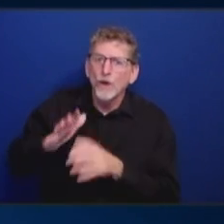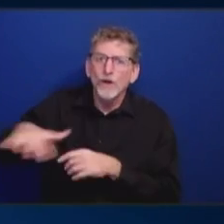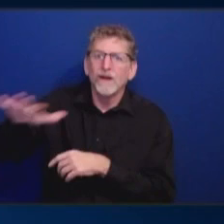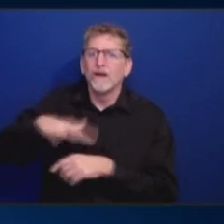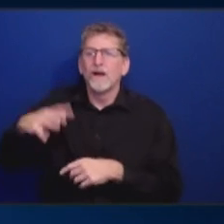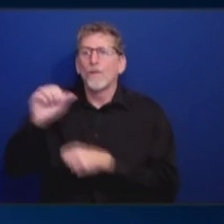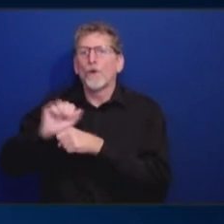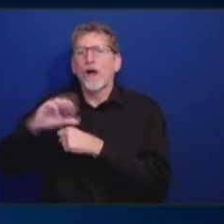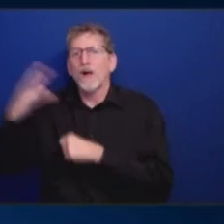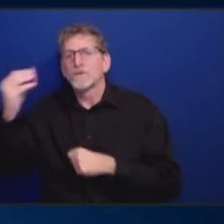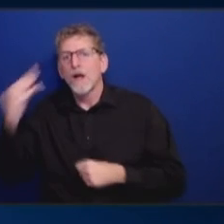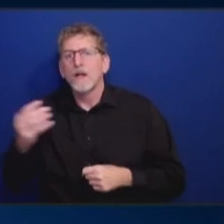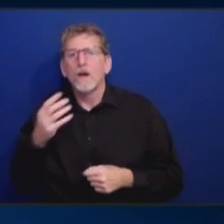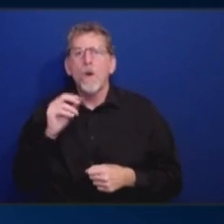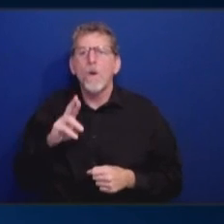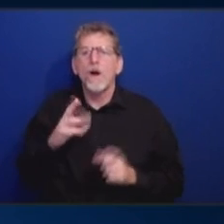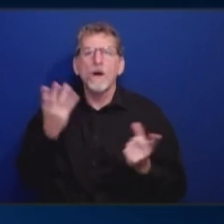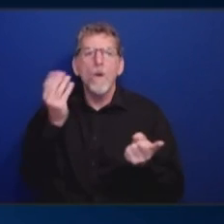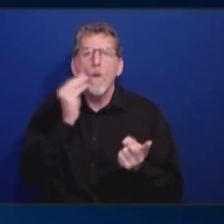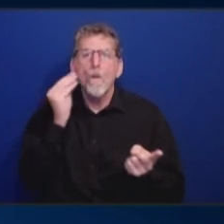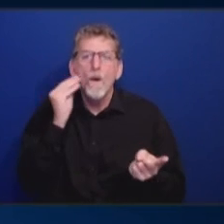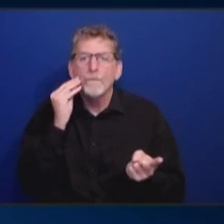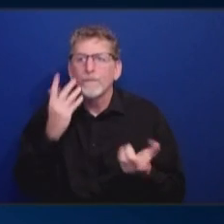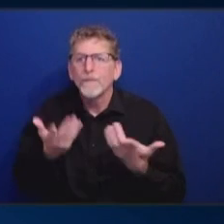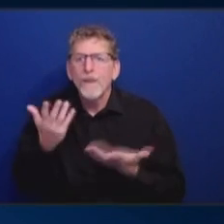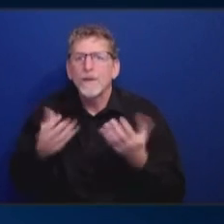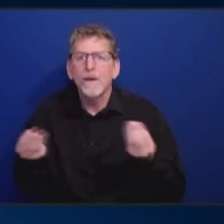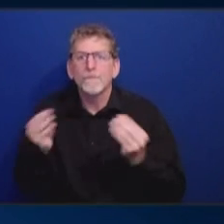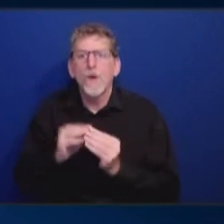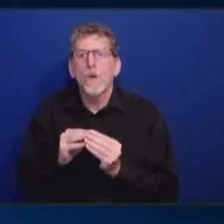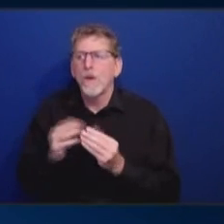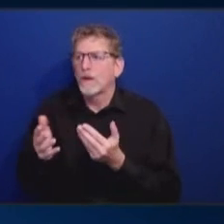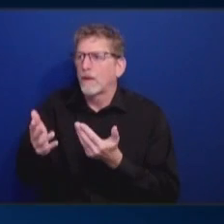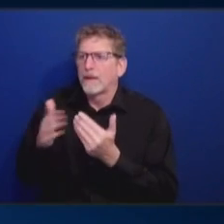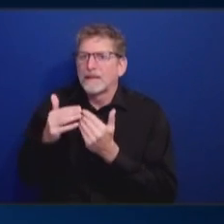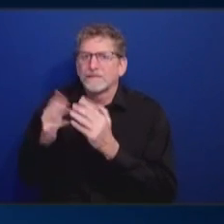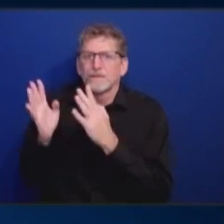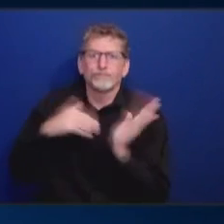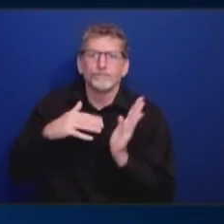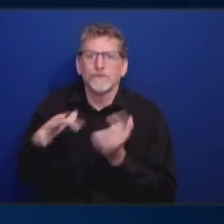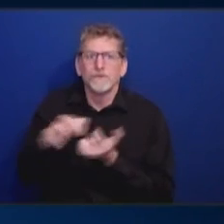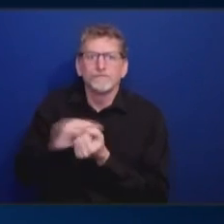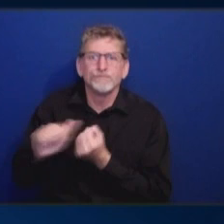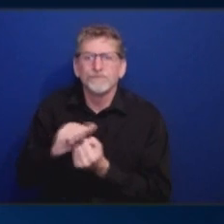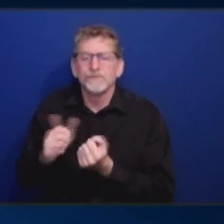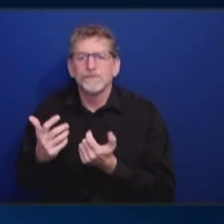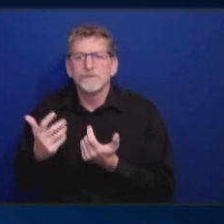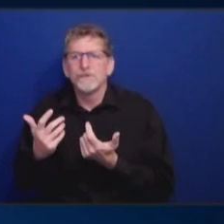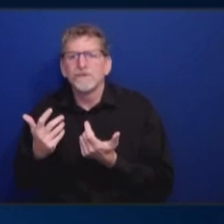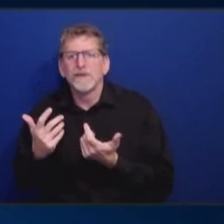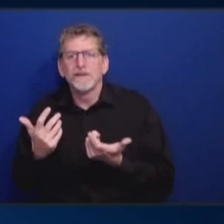And that leads to people being more exposed. But there's also the interaction between underlying health